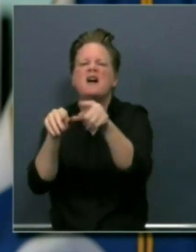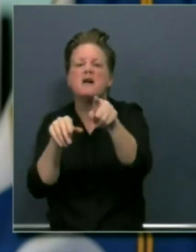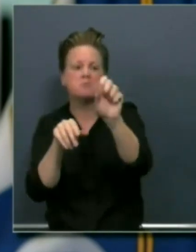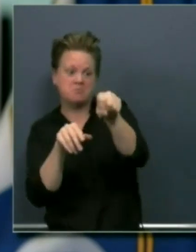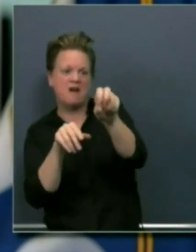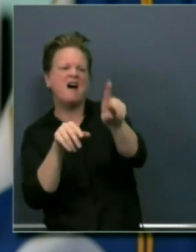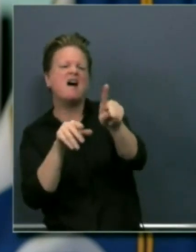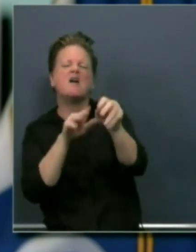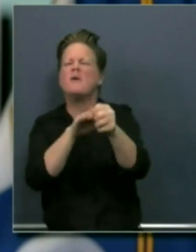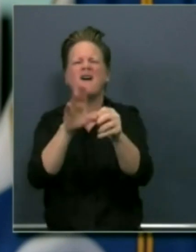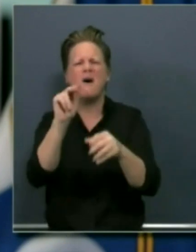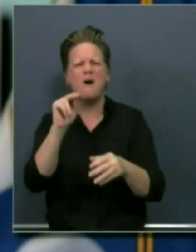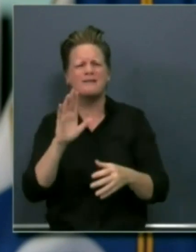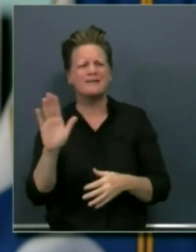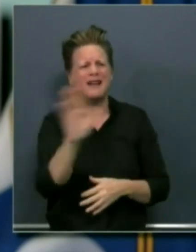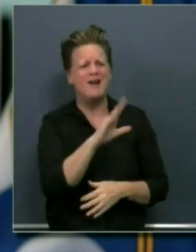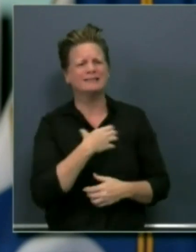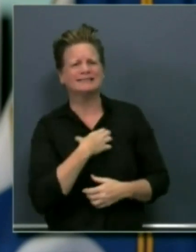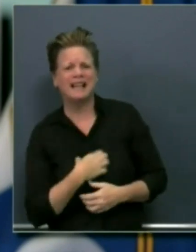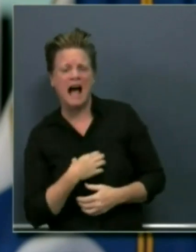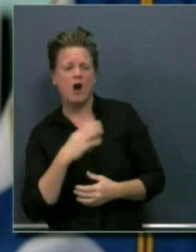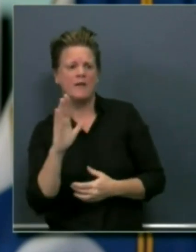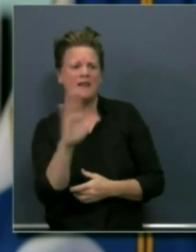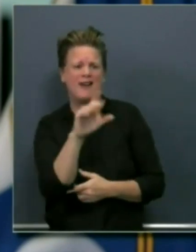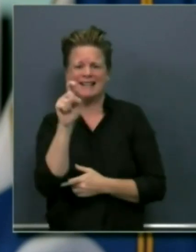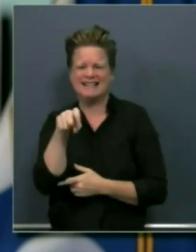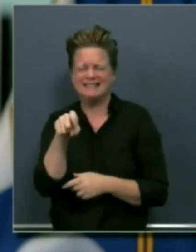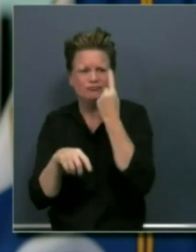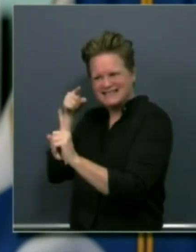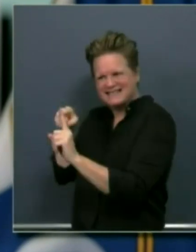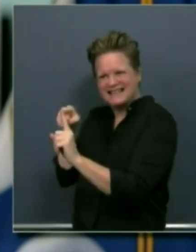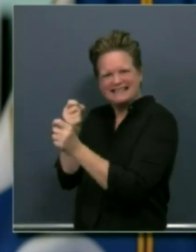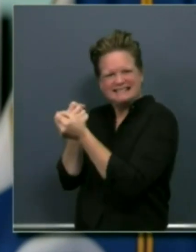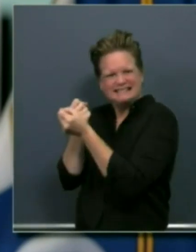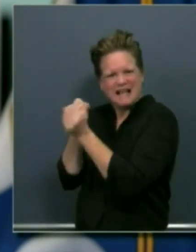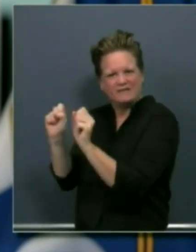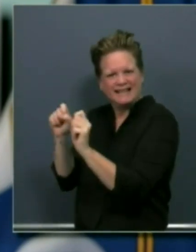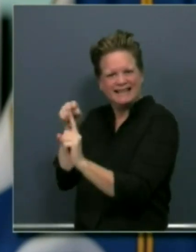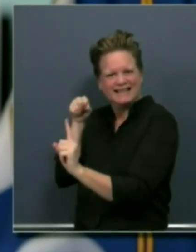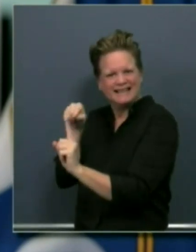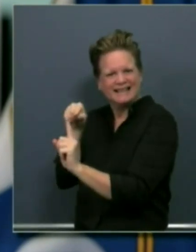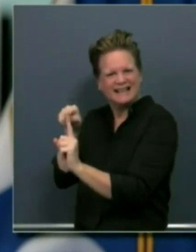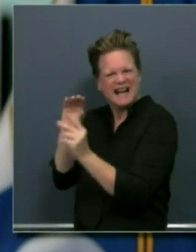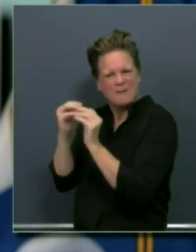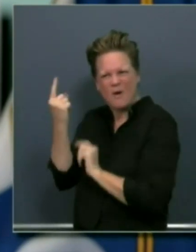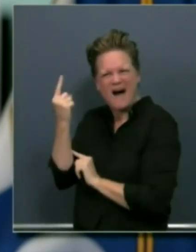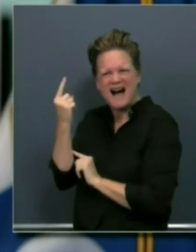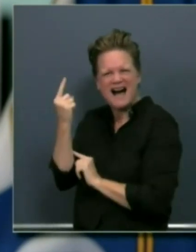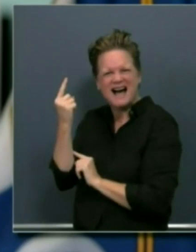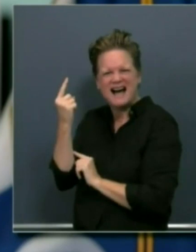TO. IT'S NOT BECAUSE WE WANT TO BE PARTICULARLY OPPRESSIVE IN TERMS OF PEOPLE'S DESIRES